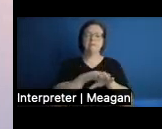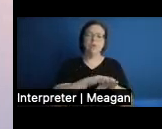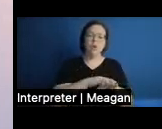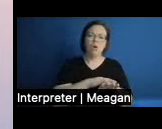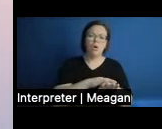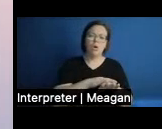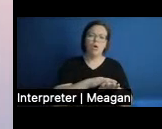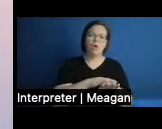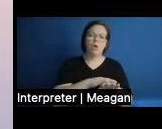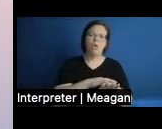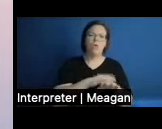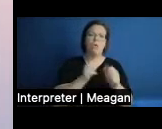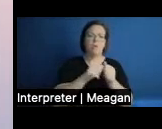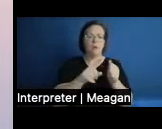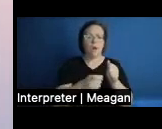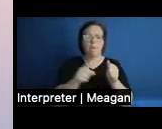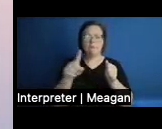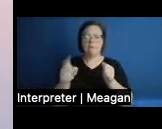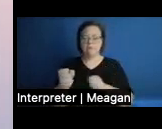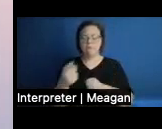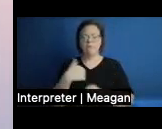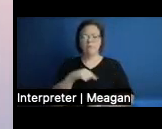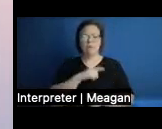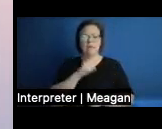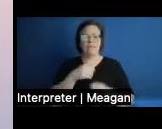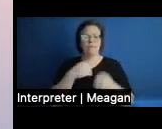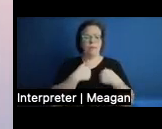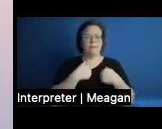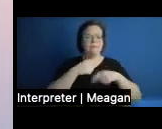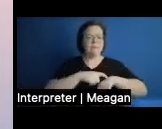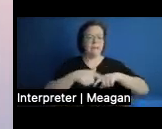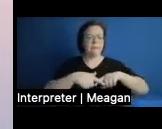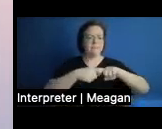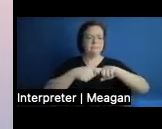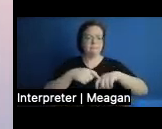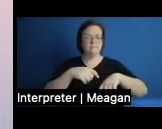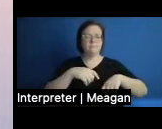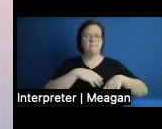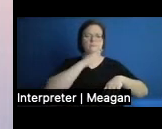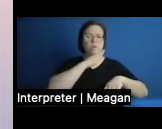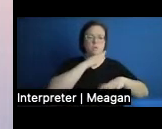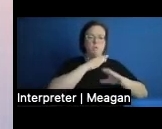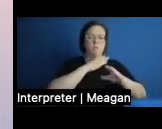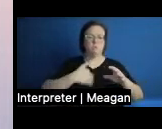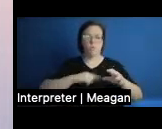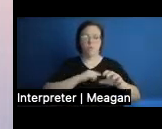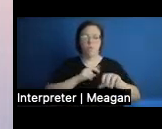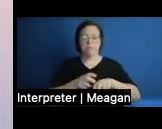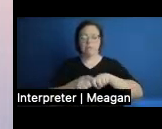with the commas, we have to like, take the spaces “Full, we spoon, milk noon’s languor.”